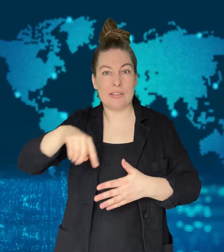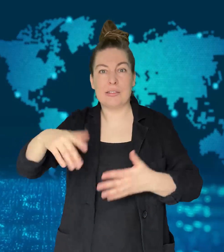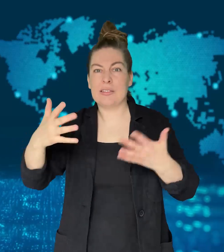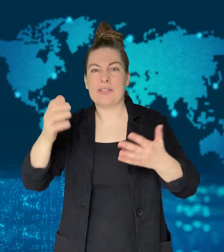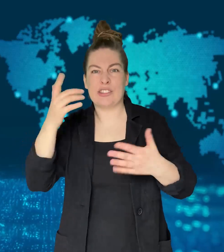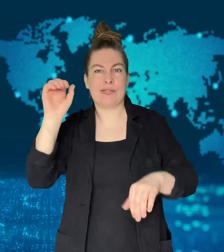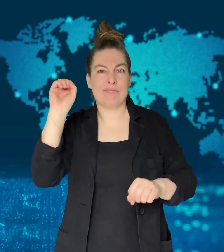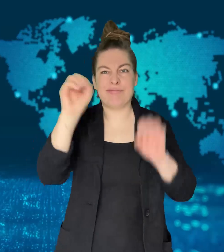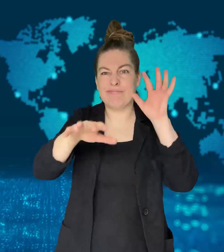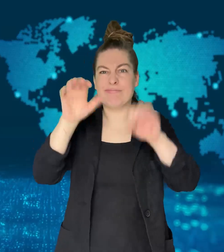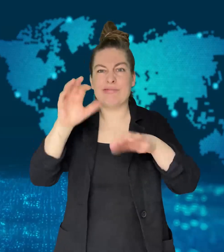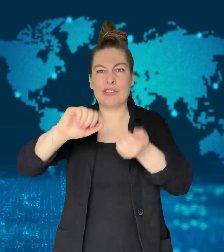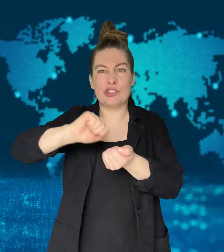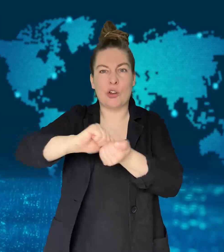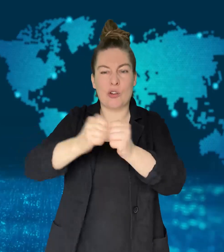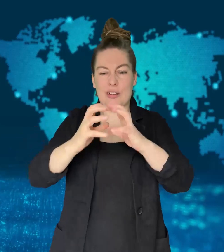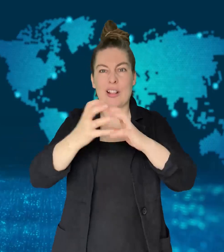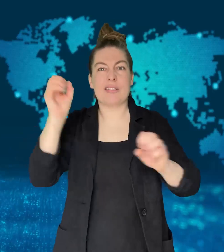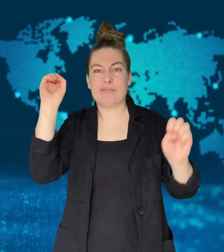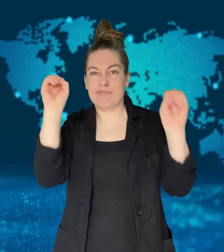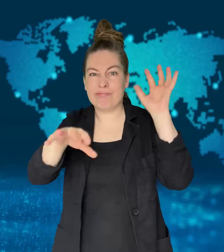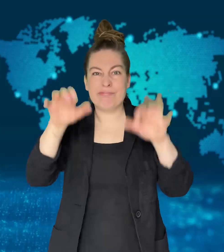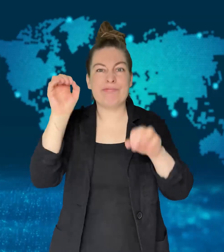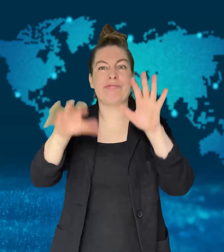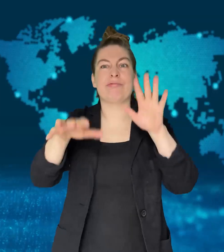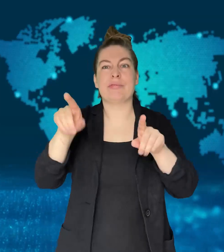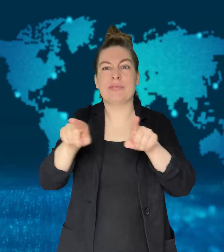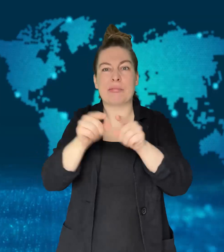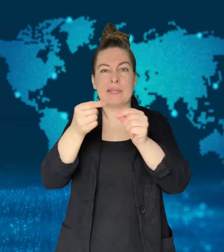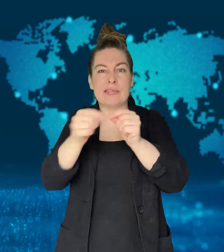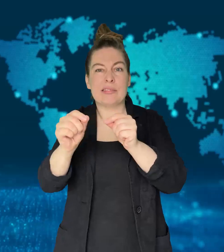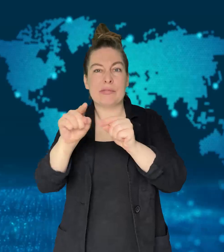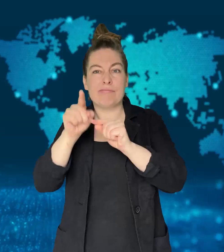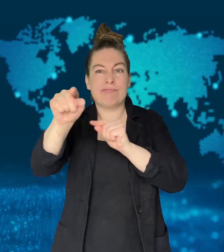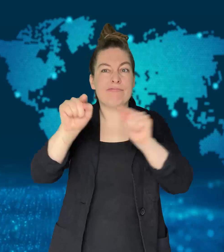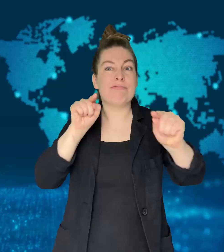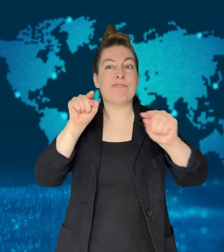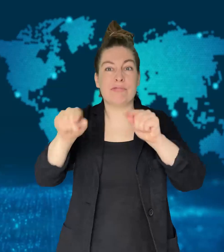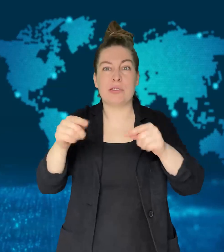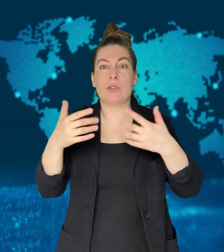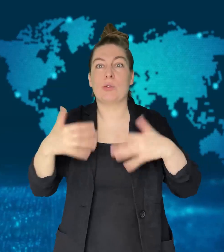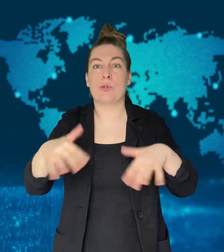in front of the city's aqueduct,